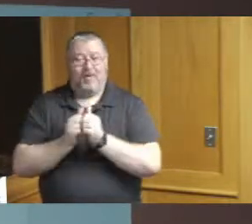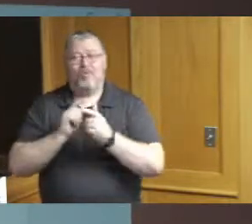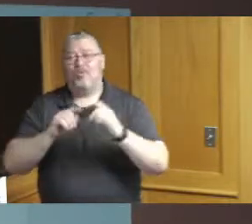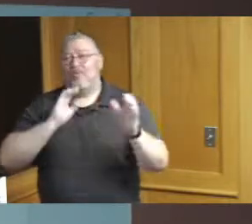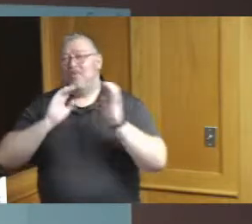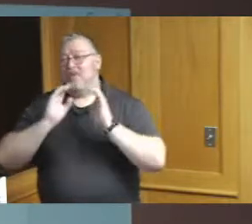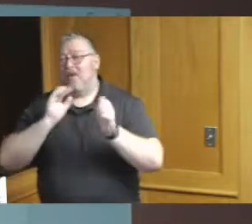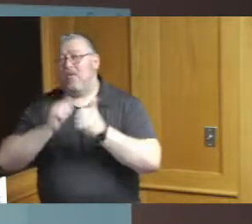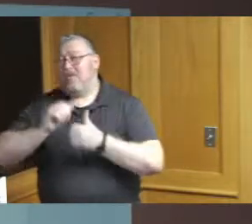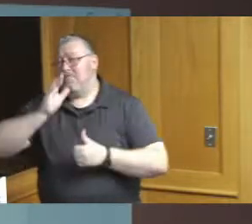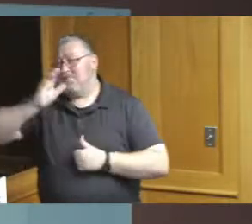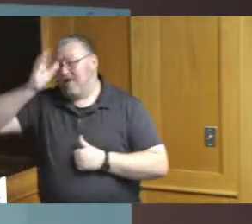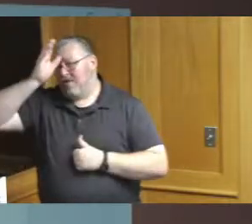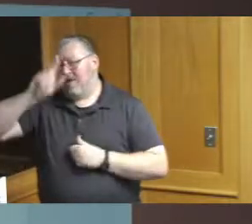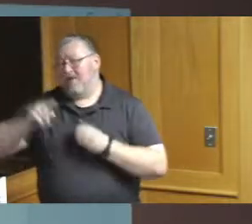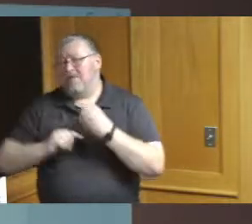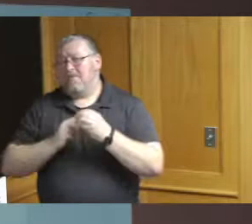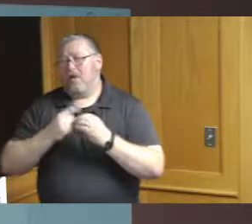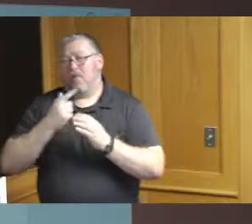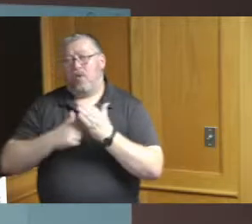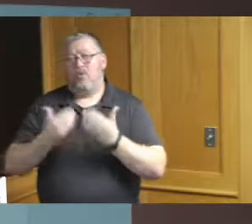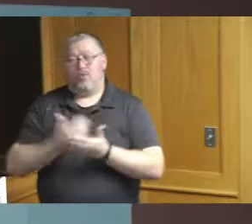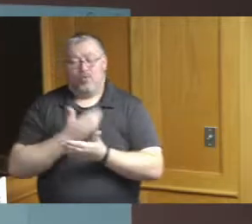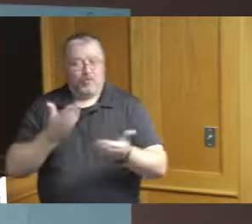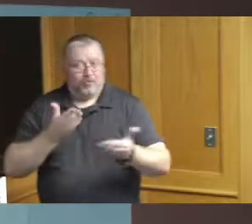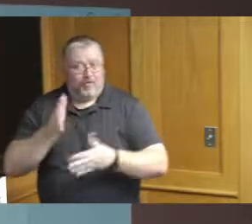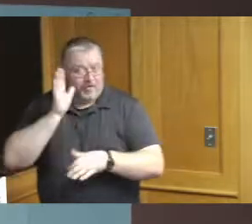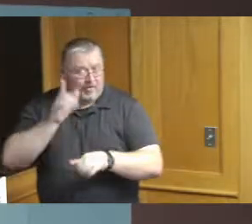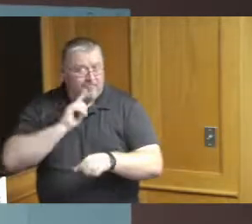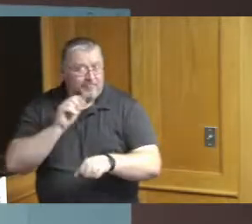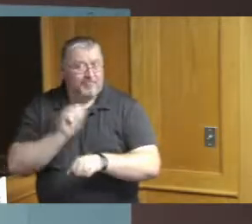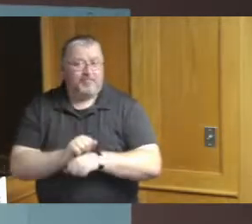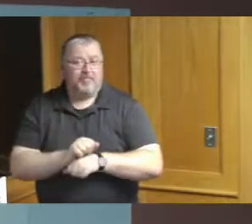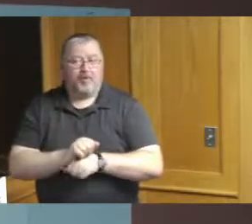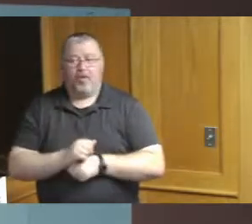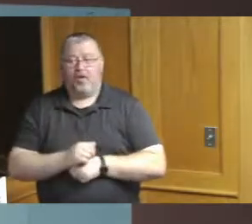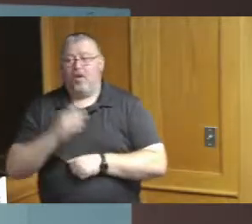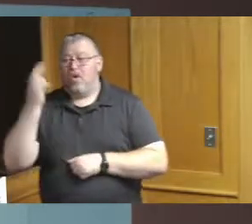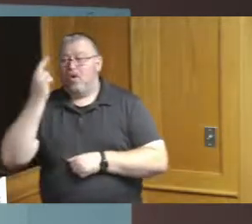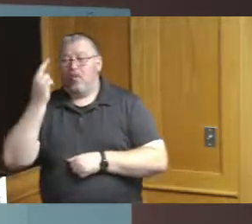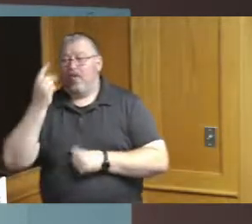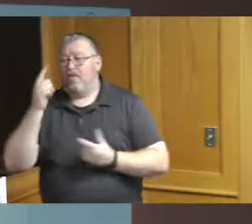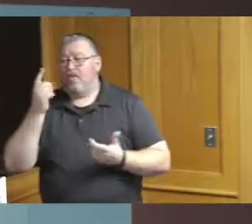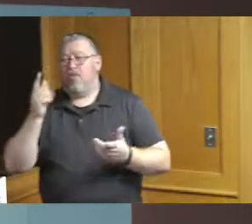with the parents about what the new service was going to be the purpose of this was to reduce the